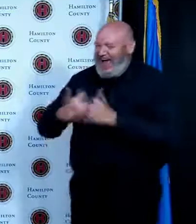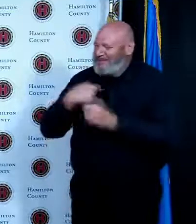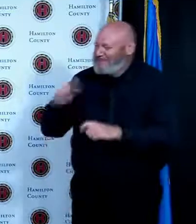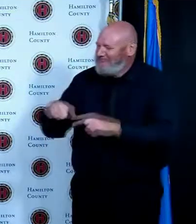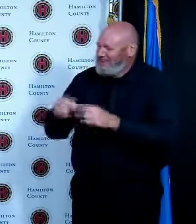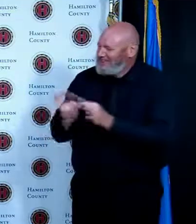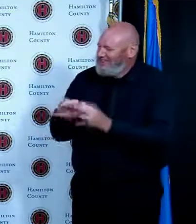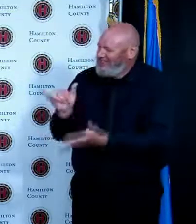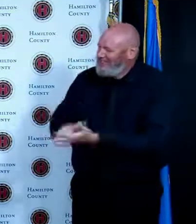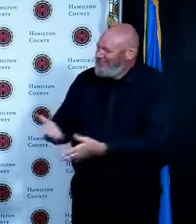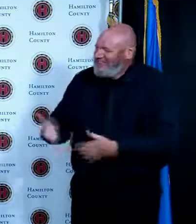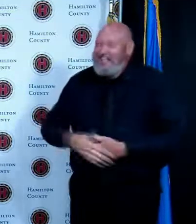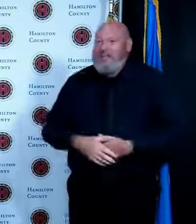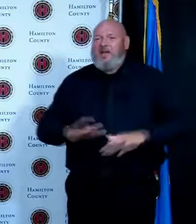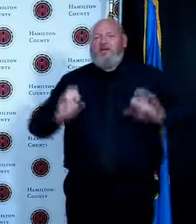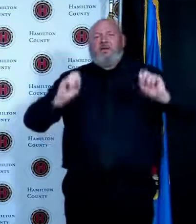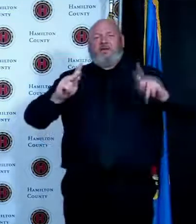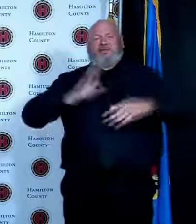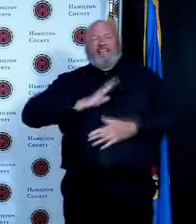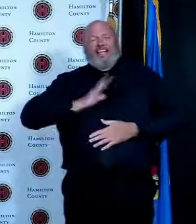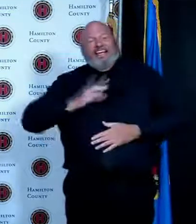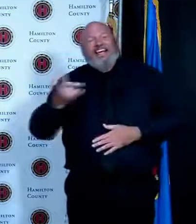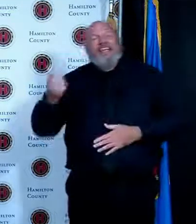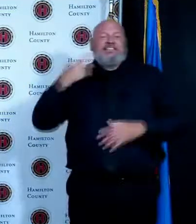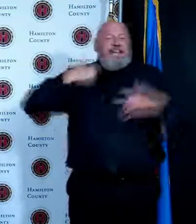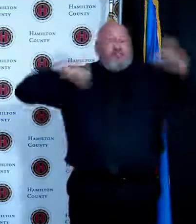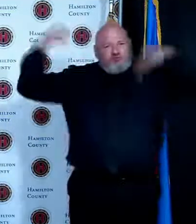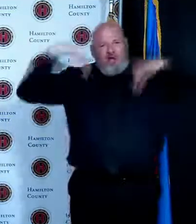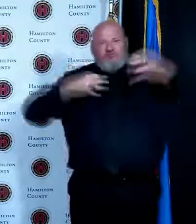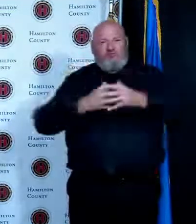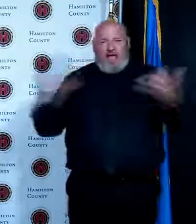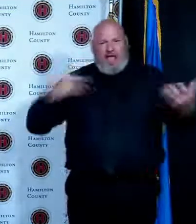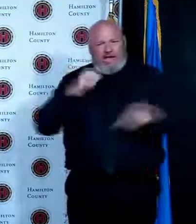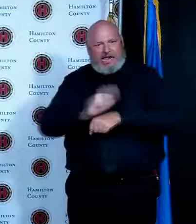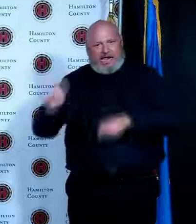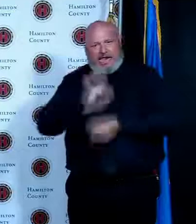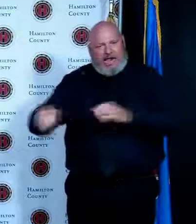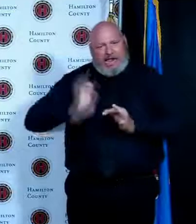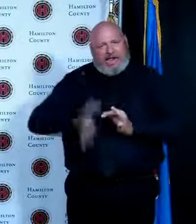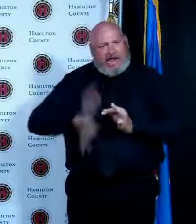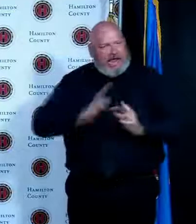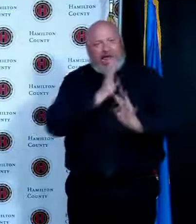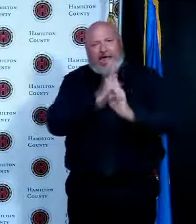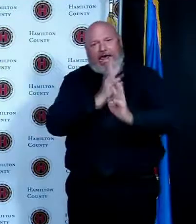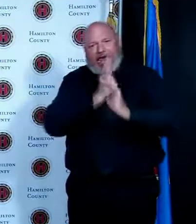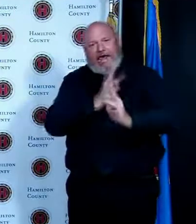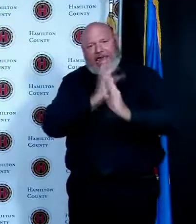so thank you all oh sorry you can't interpret that all right see you next